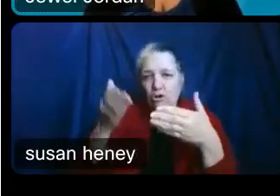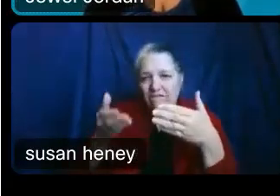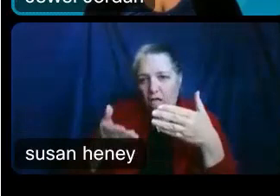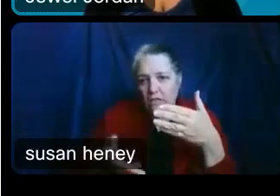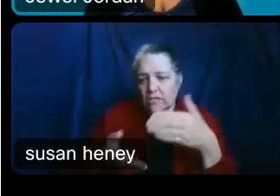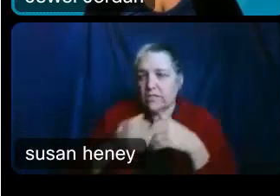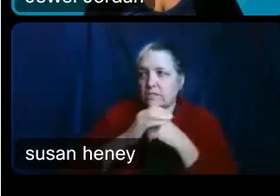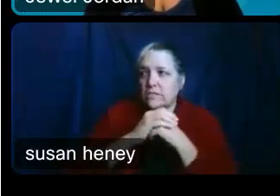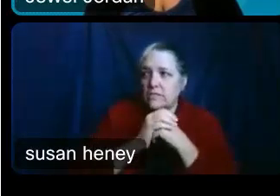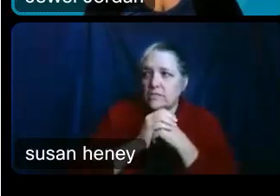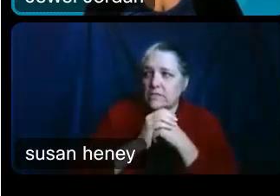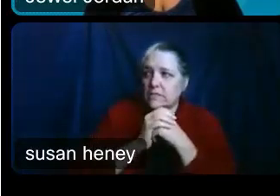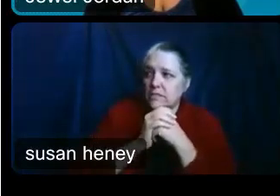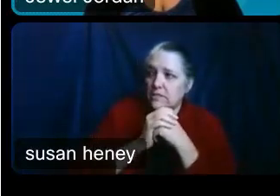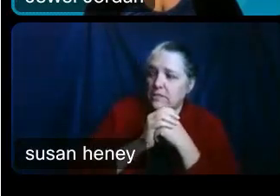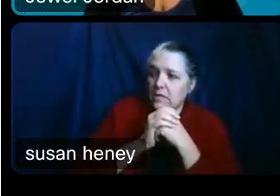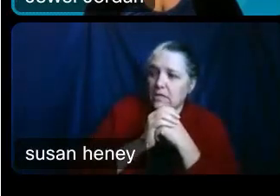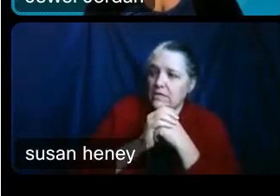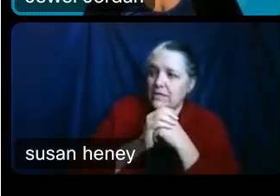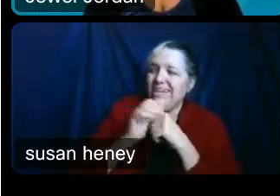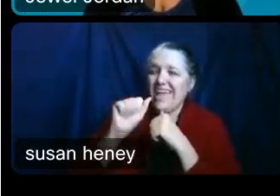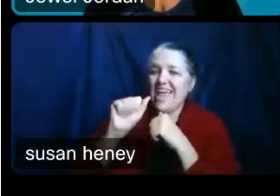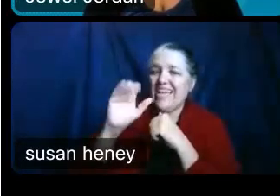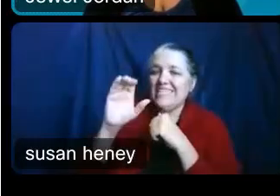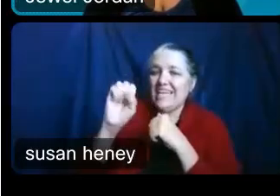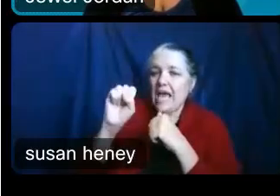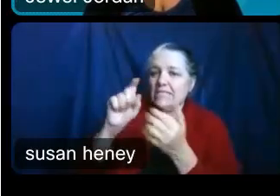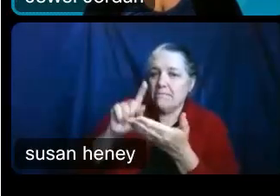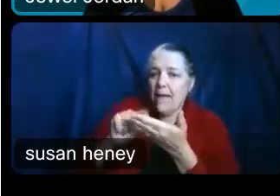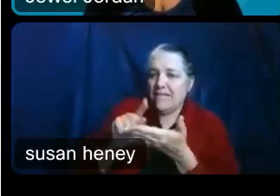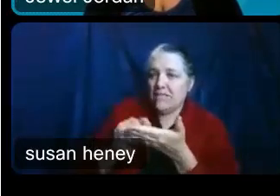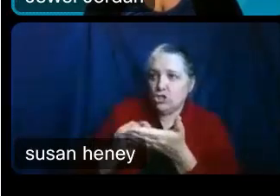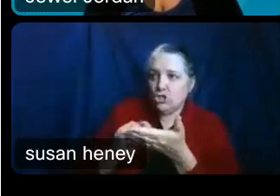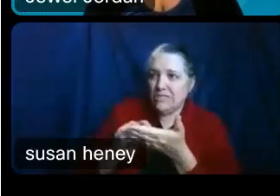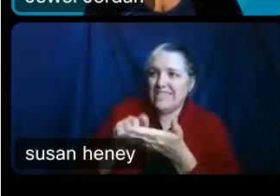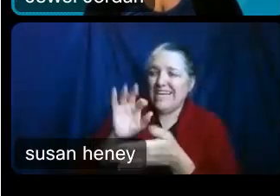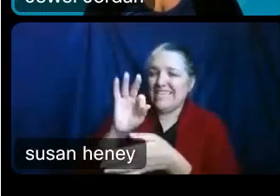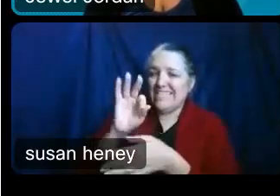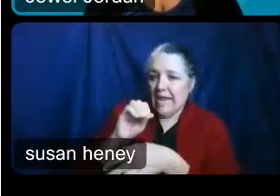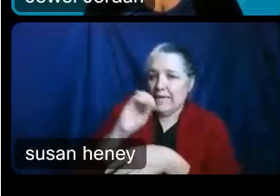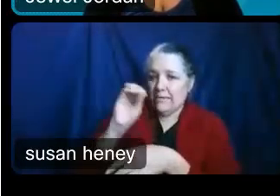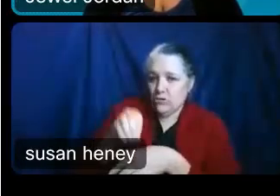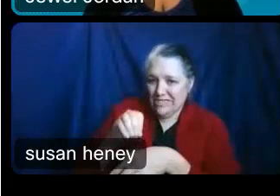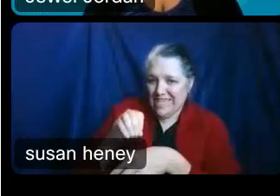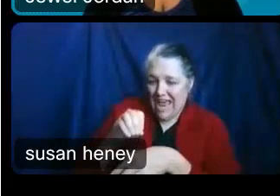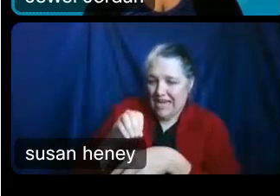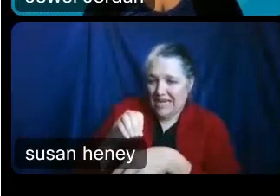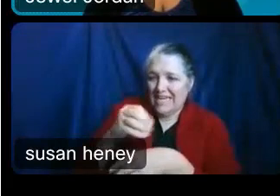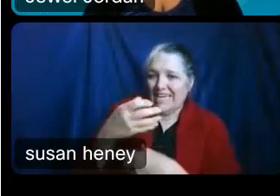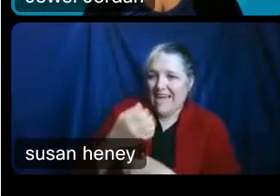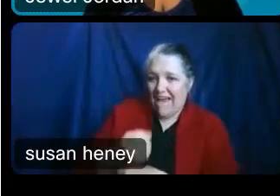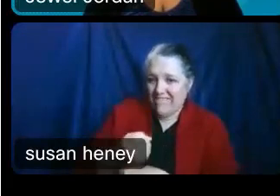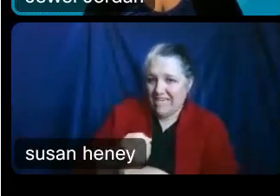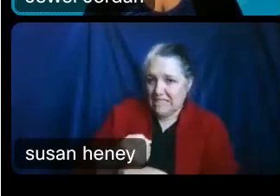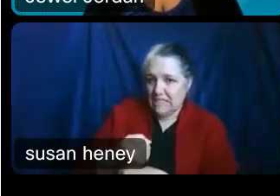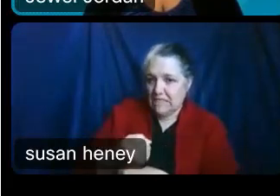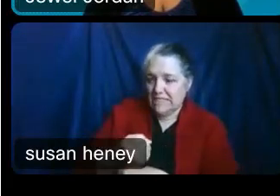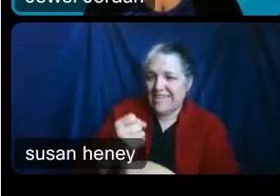Michael Starsinic: The ACS publishes 90% confidence intervals. But it is simple to